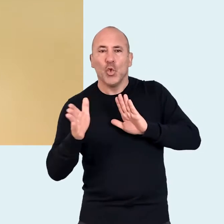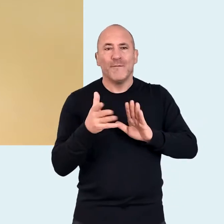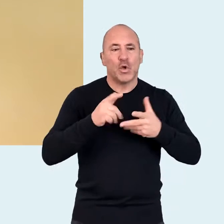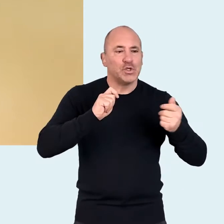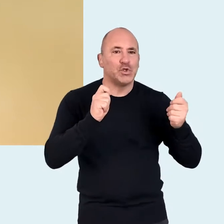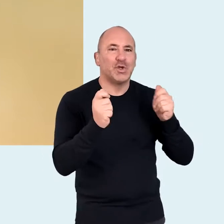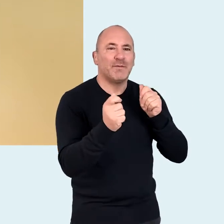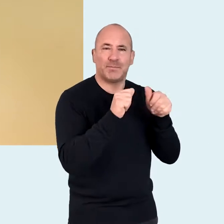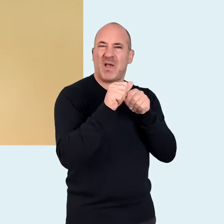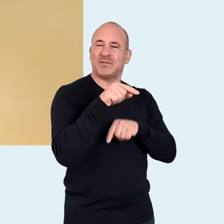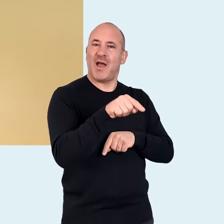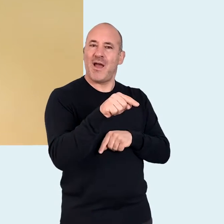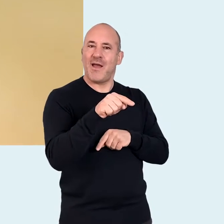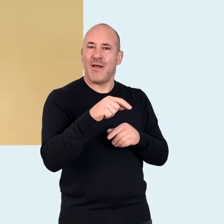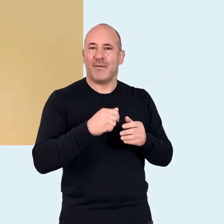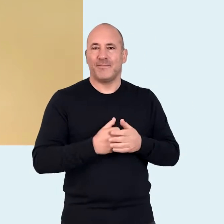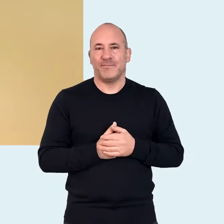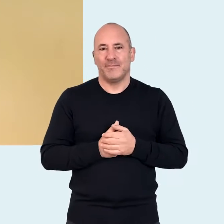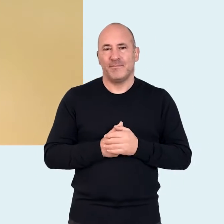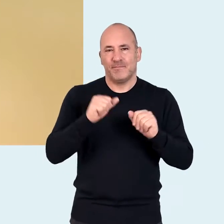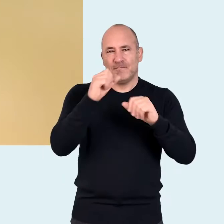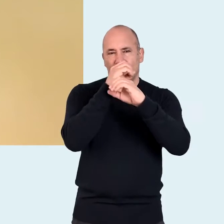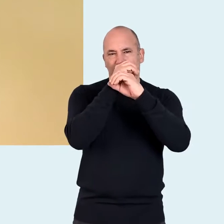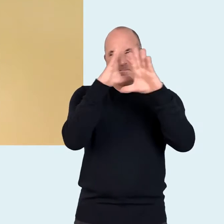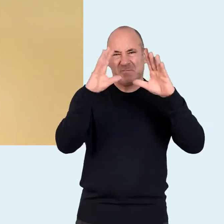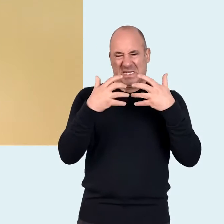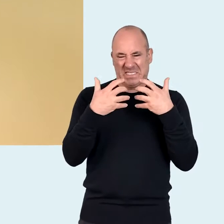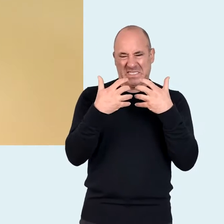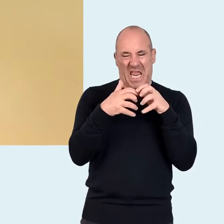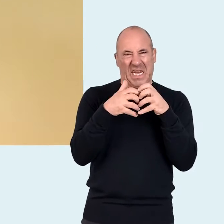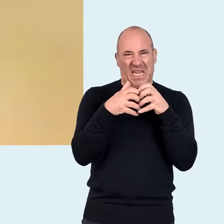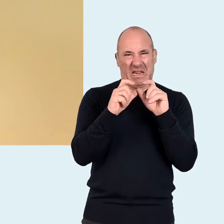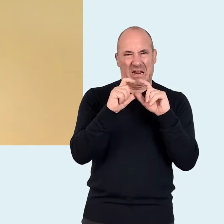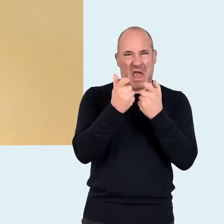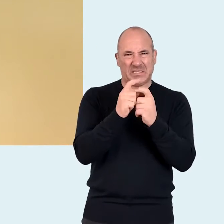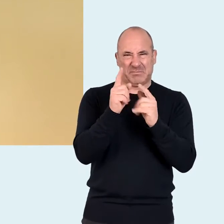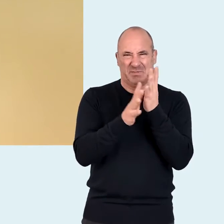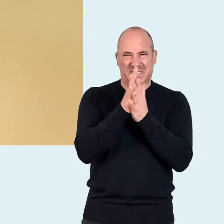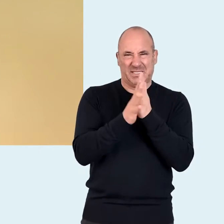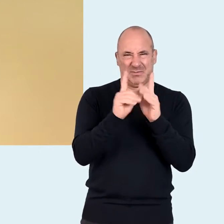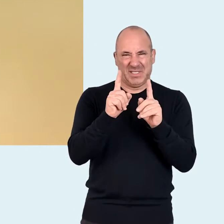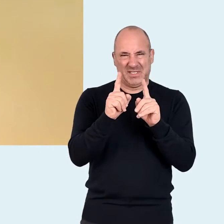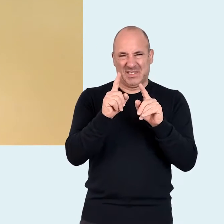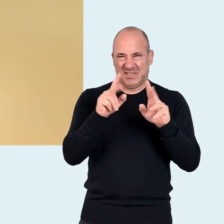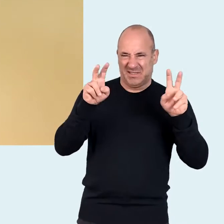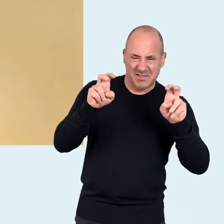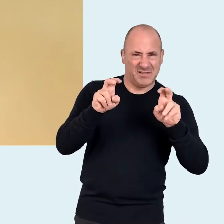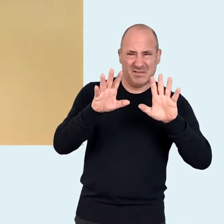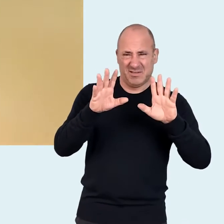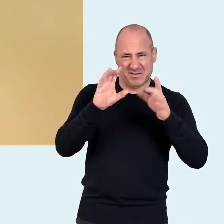or walk through the space." Let go of any preconceptions of what a "technique class"